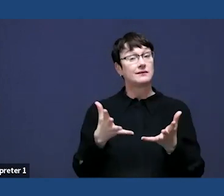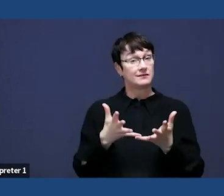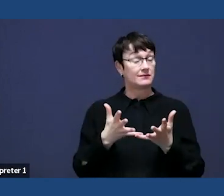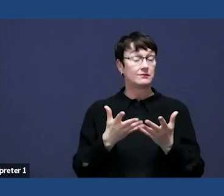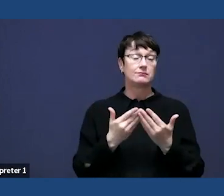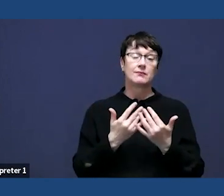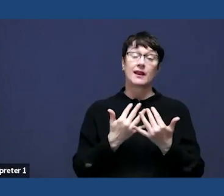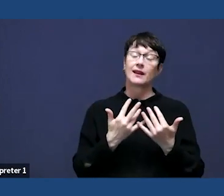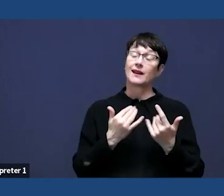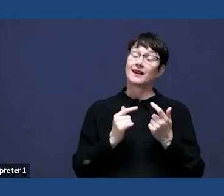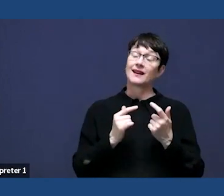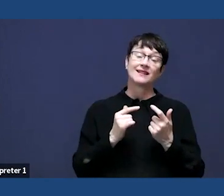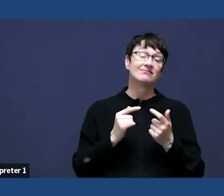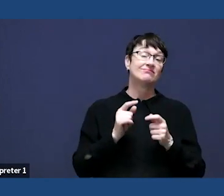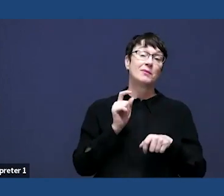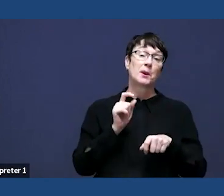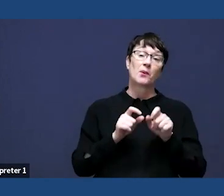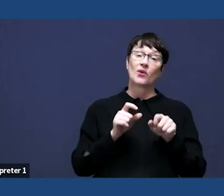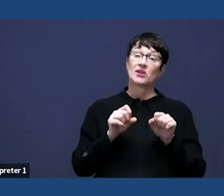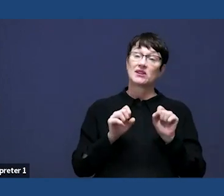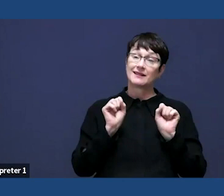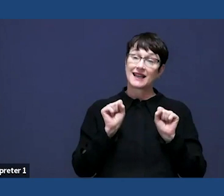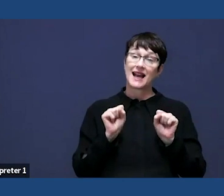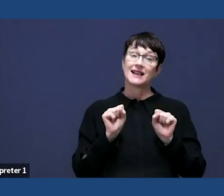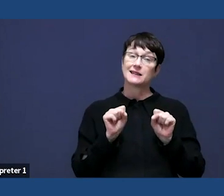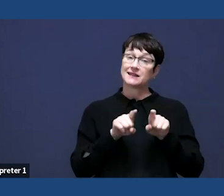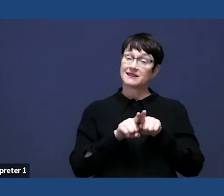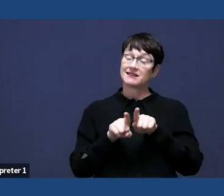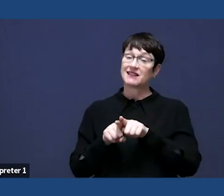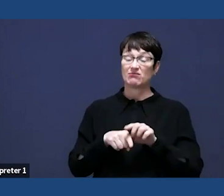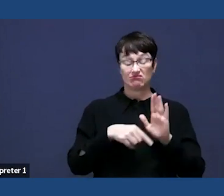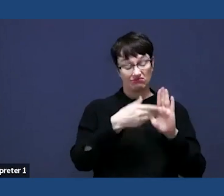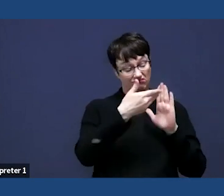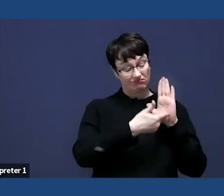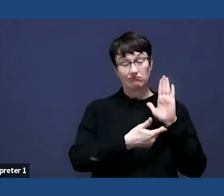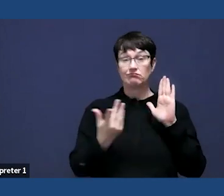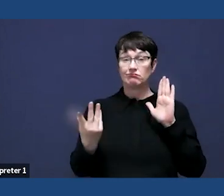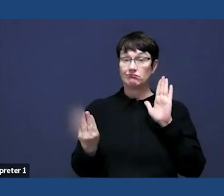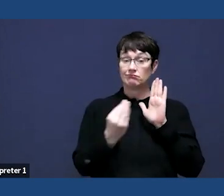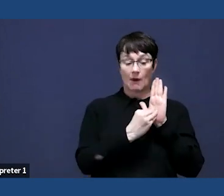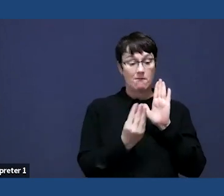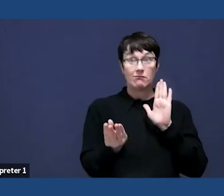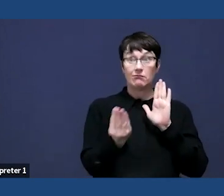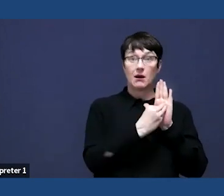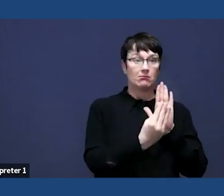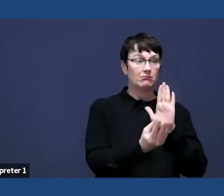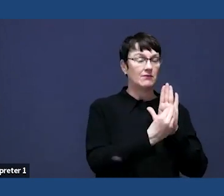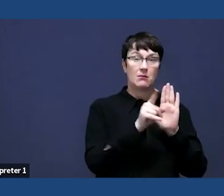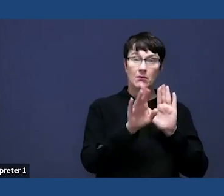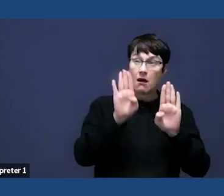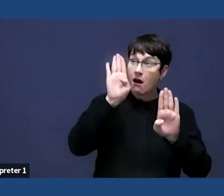input in the text of the Convention which is, in my opinion, the reason why that Convention